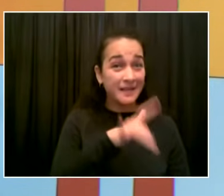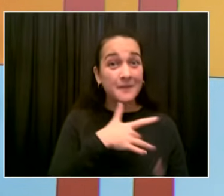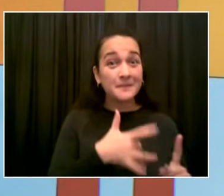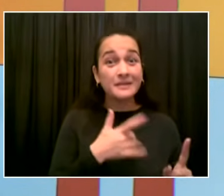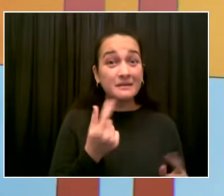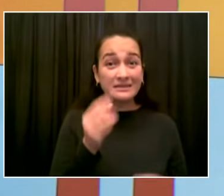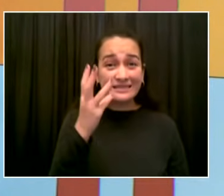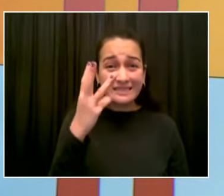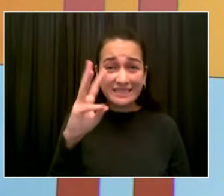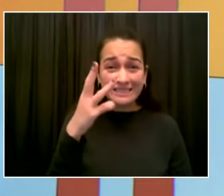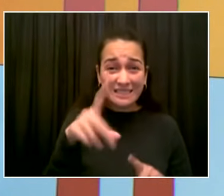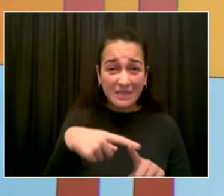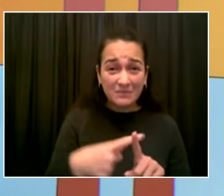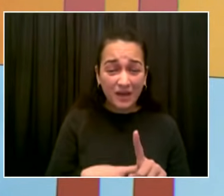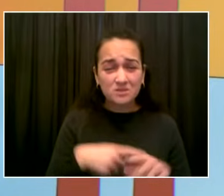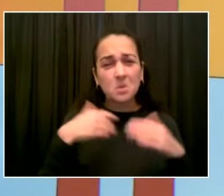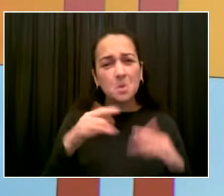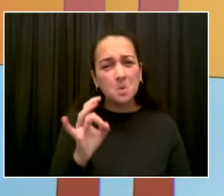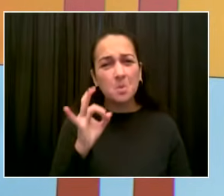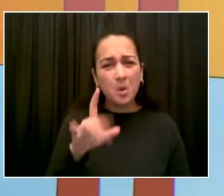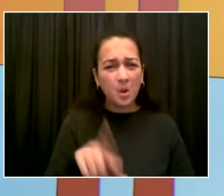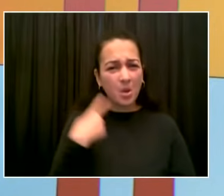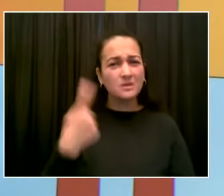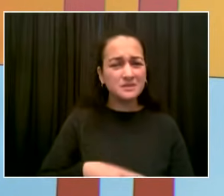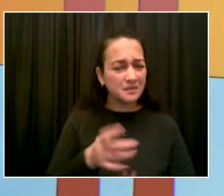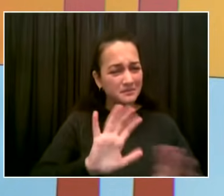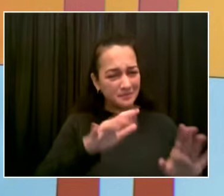SITUATION. THIS WOULD REDUCE